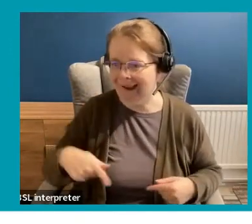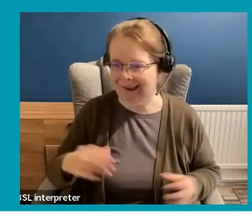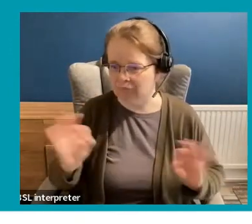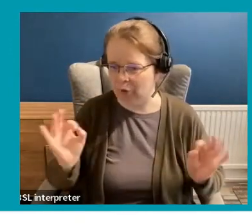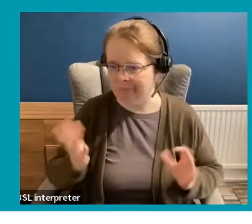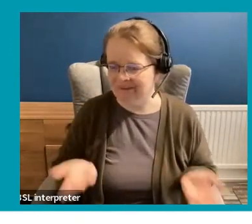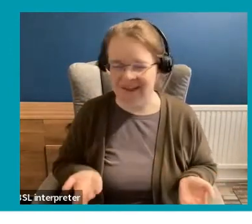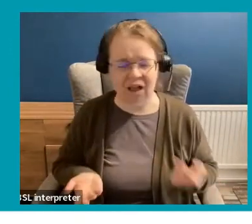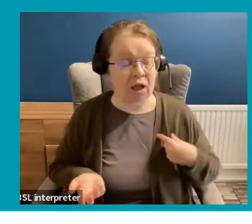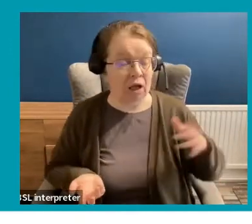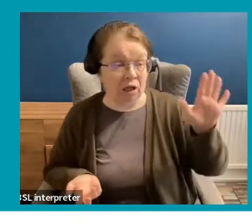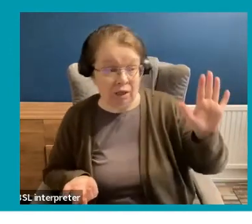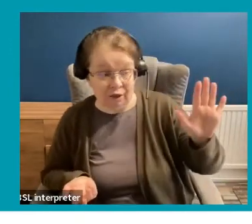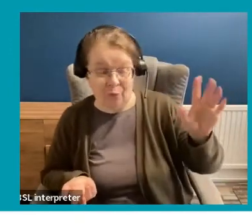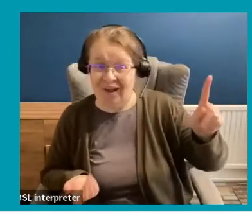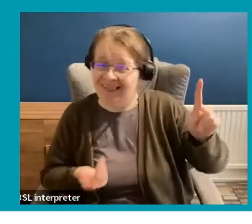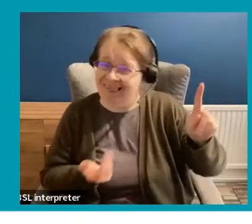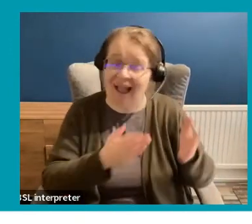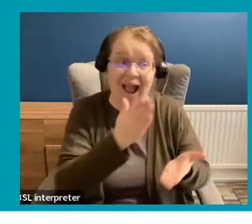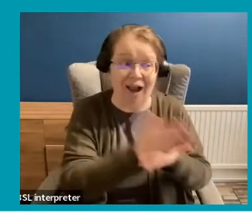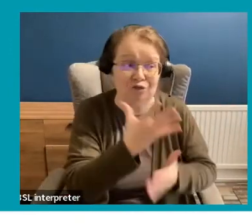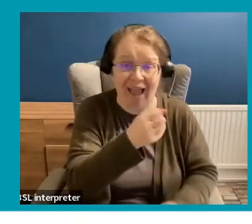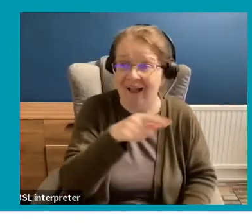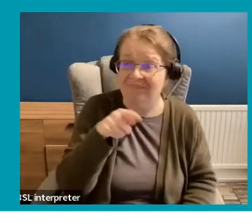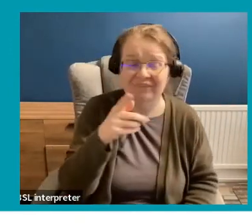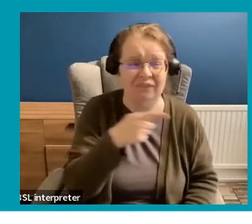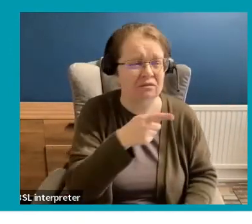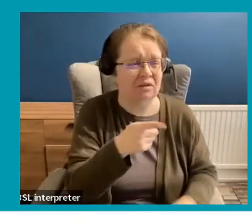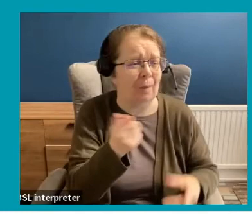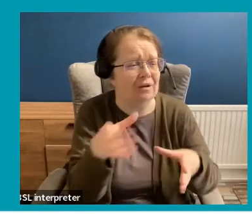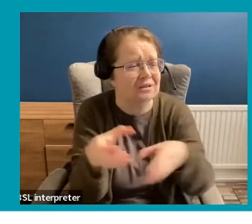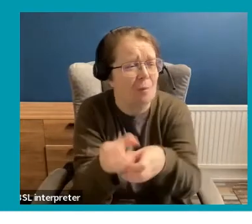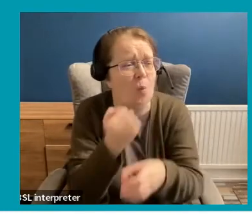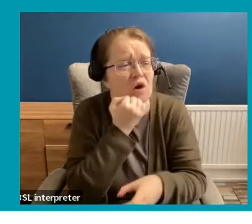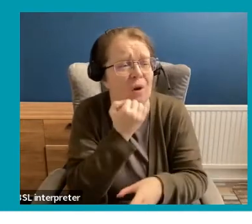I said well, actually you do but they are in smaller numbers which means actually